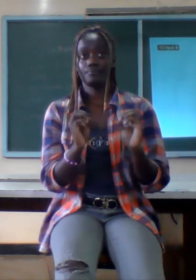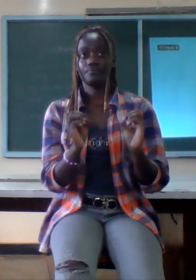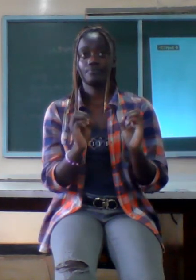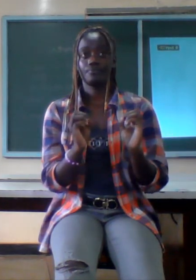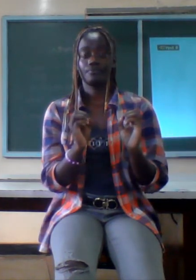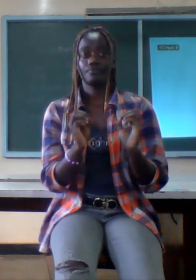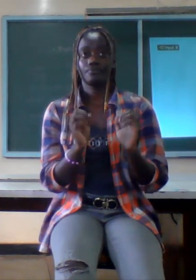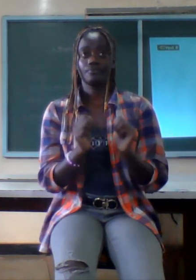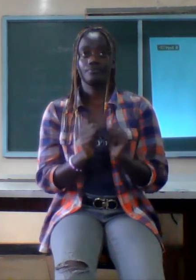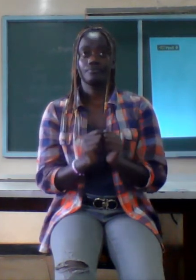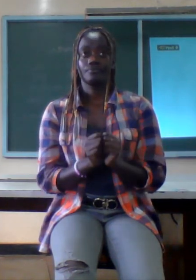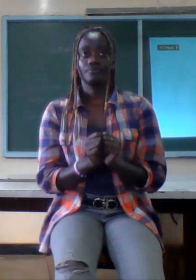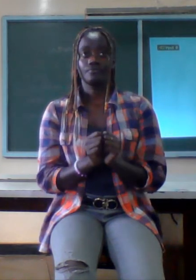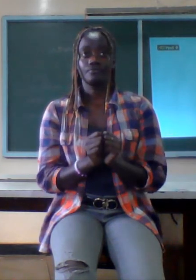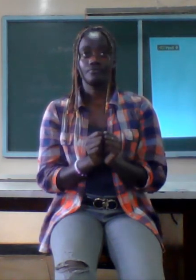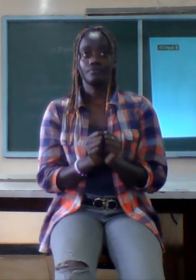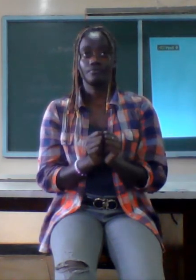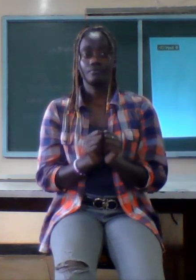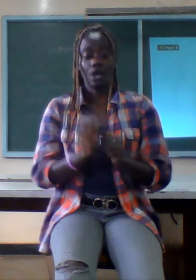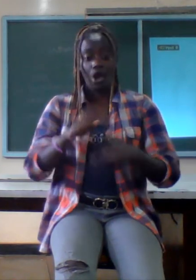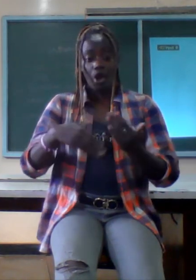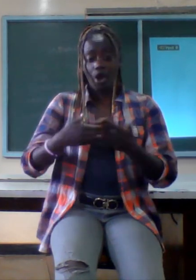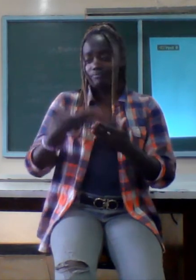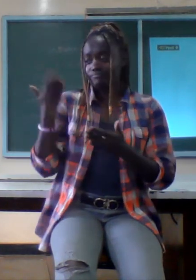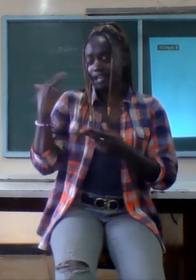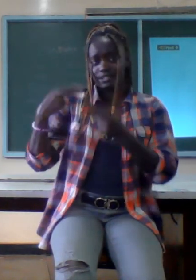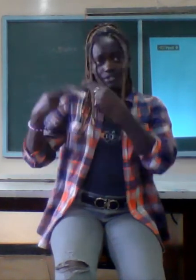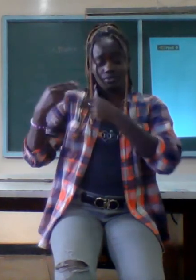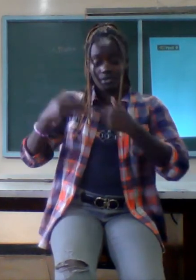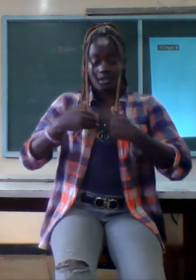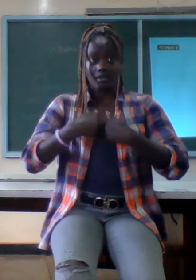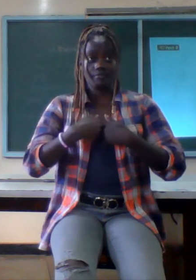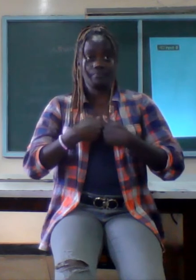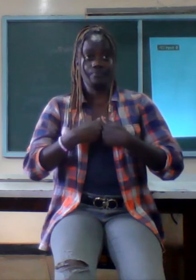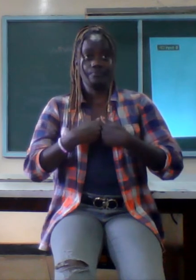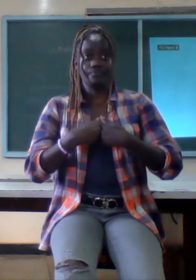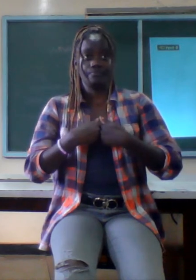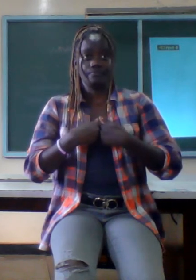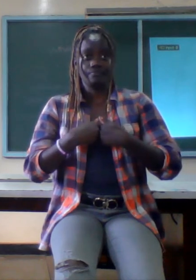everyone has a dark history no one is an angel